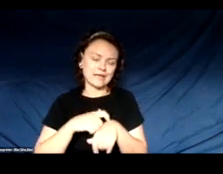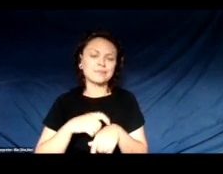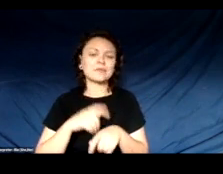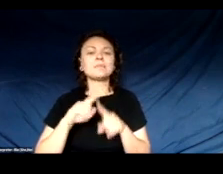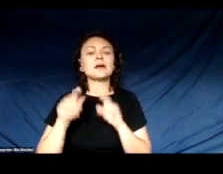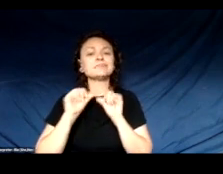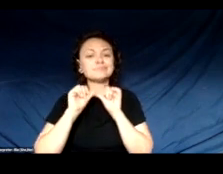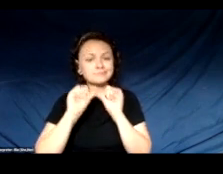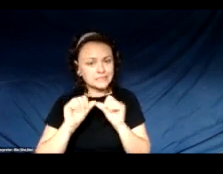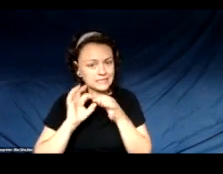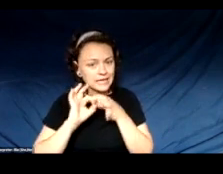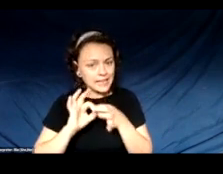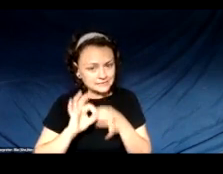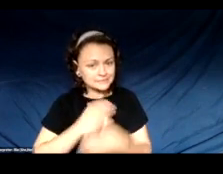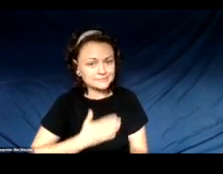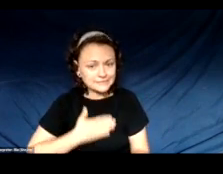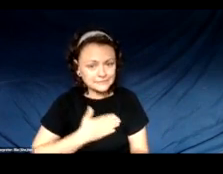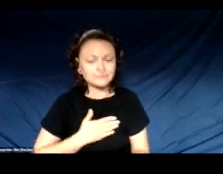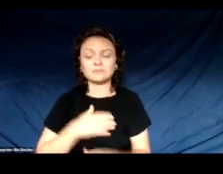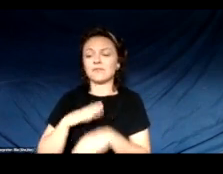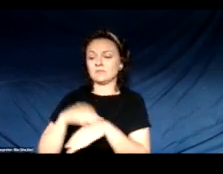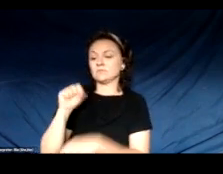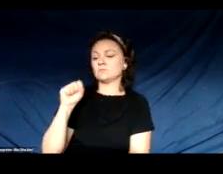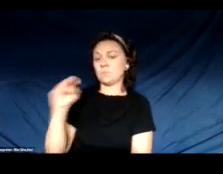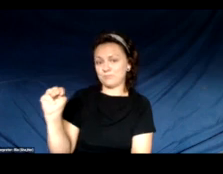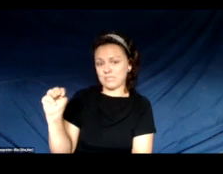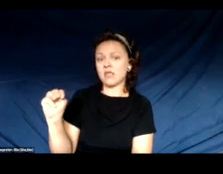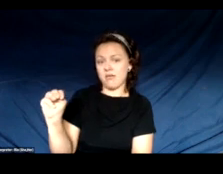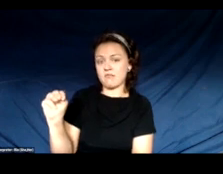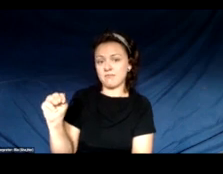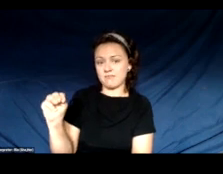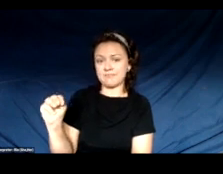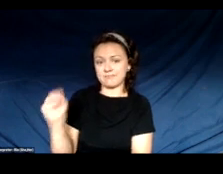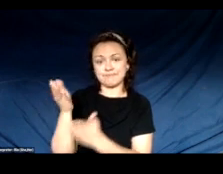We're on social media and we